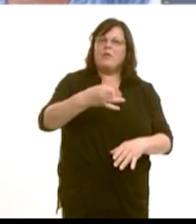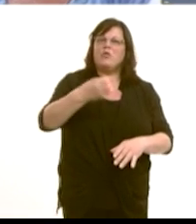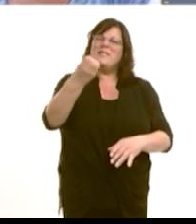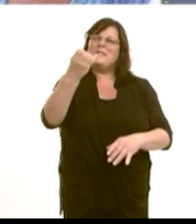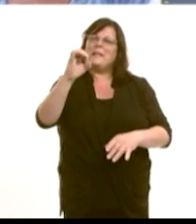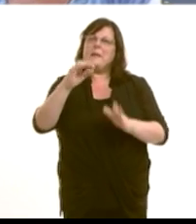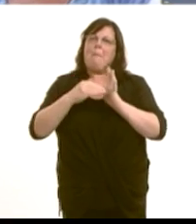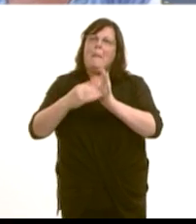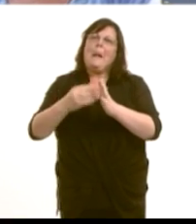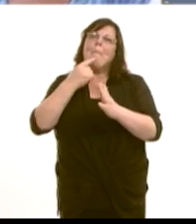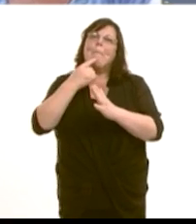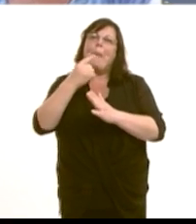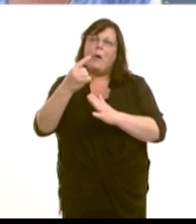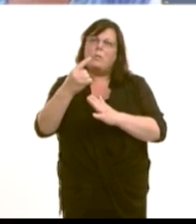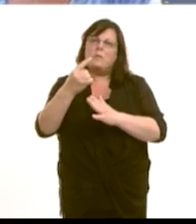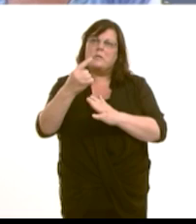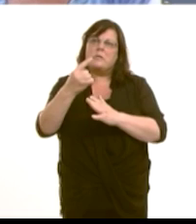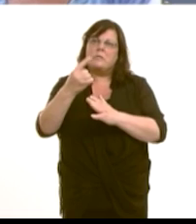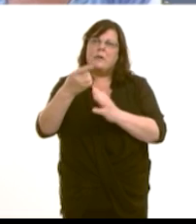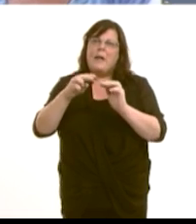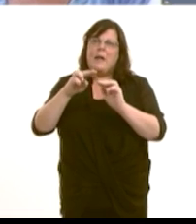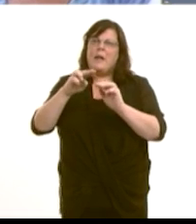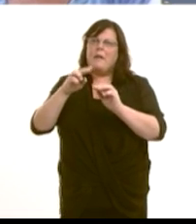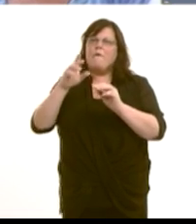future funding if that money isnít replaced.